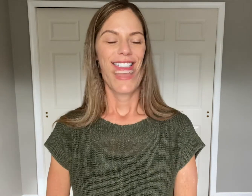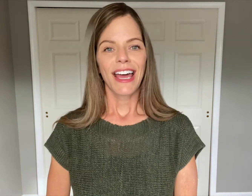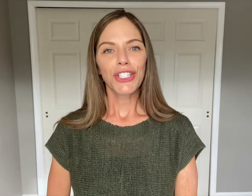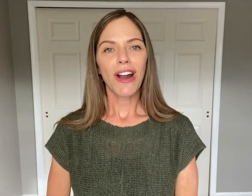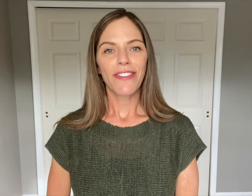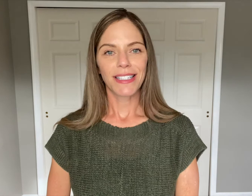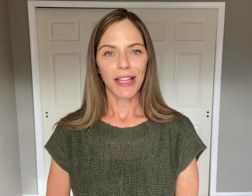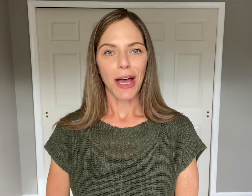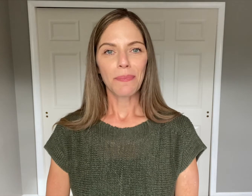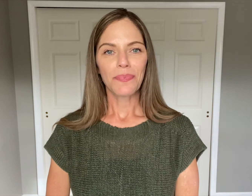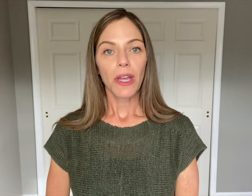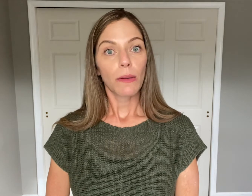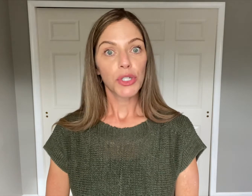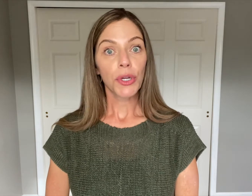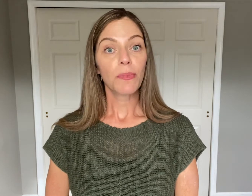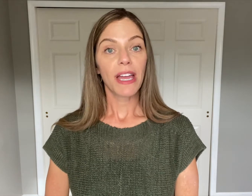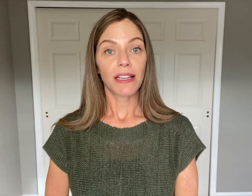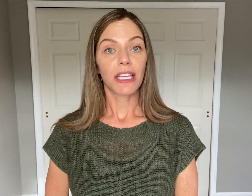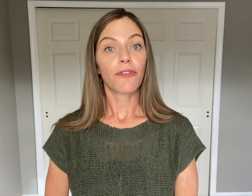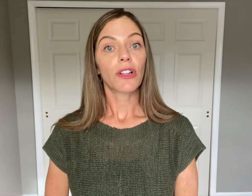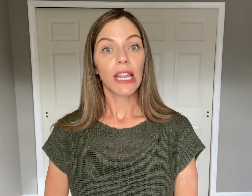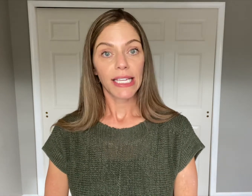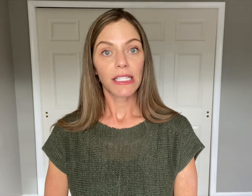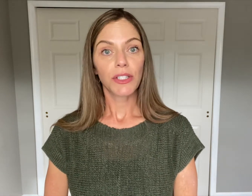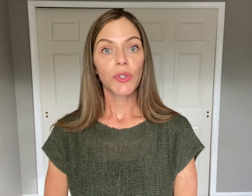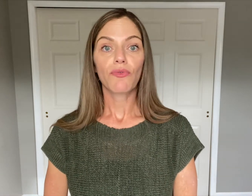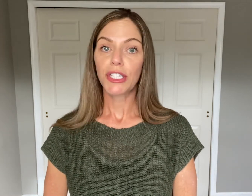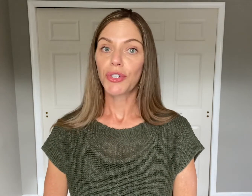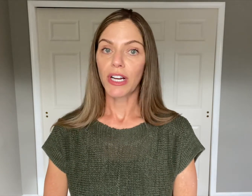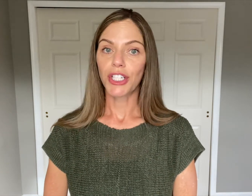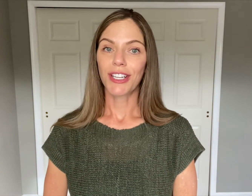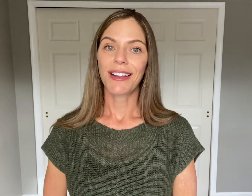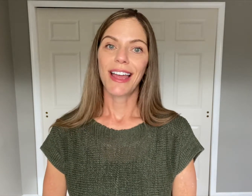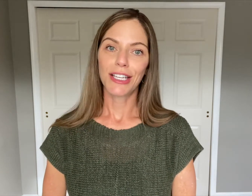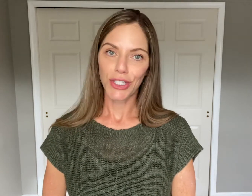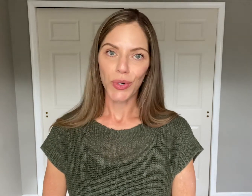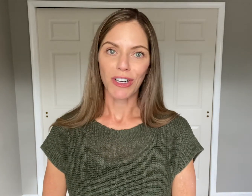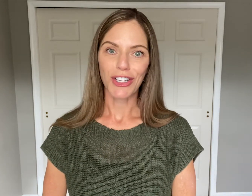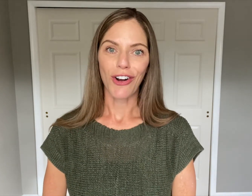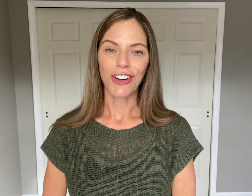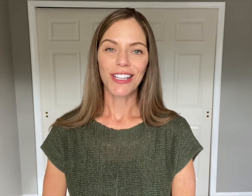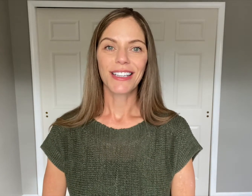At a traffic stop I'm sure you'll be asking for license, registration and insurance card.